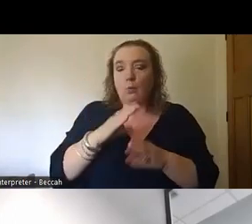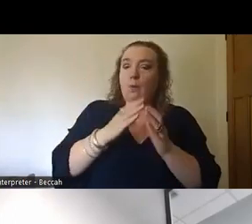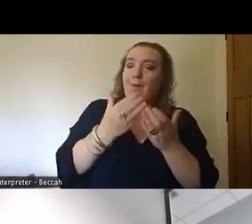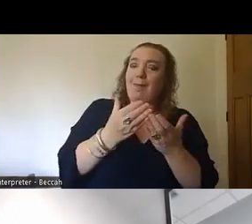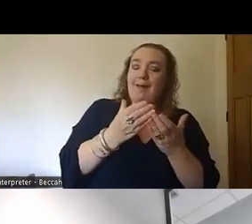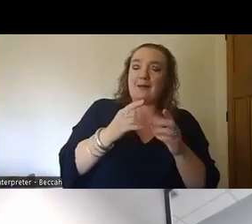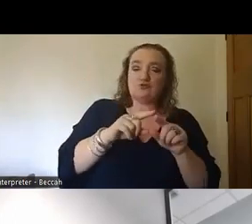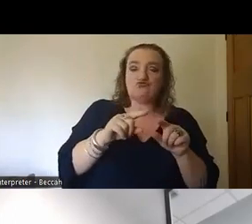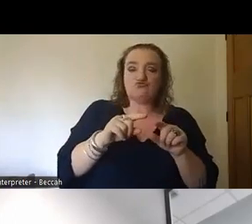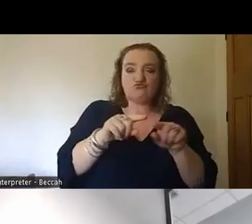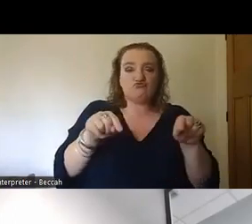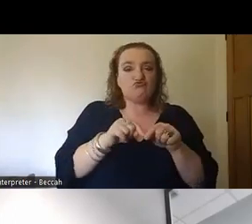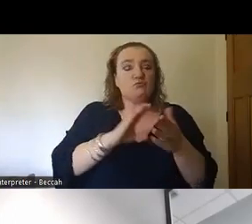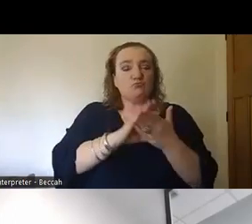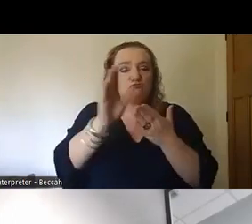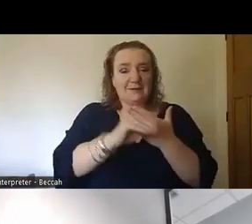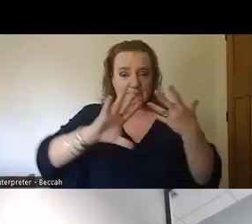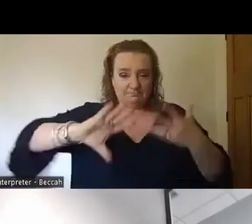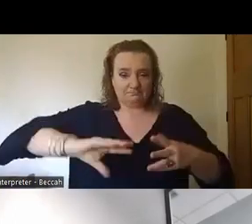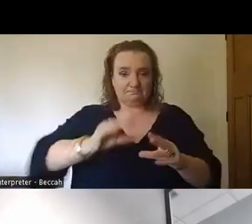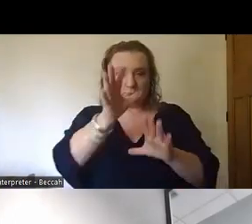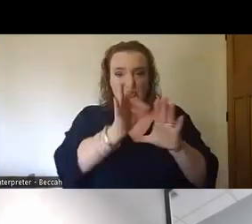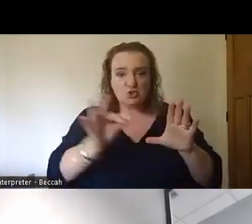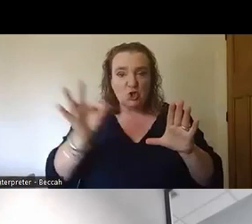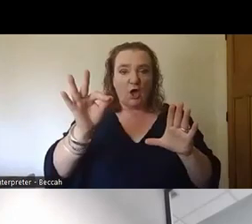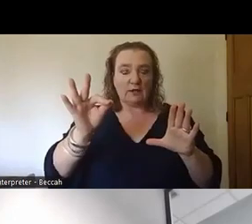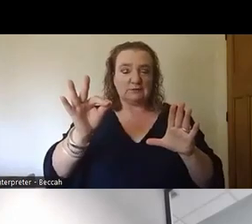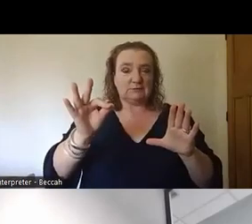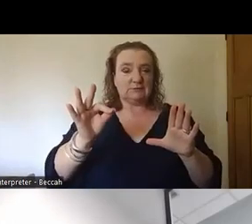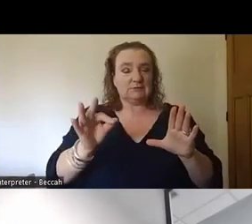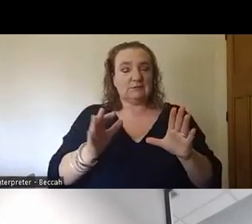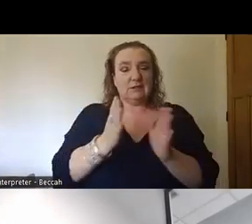is really at the heart of working towards and moving towards